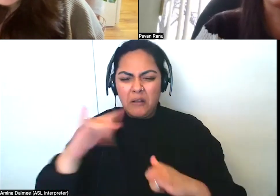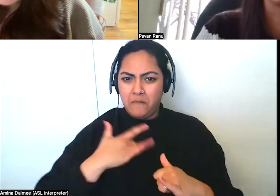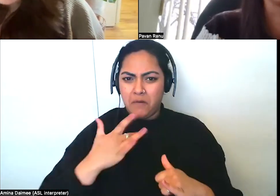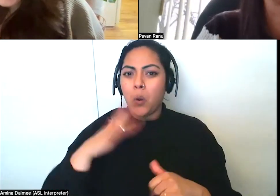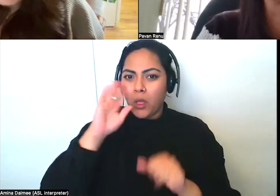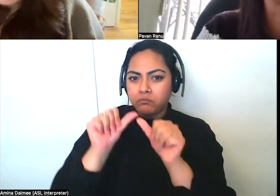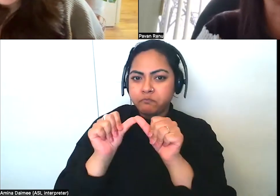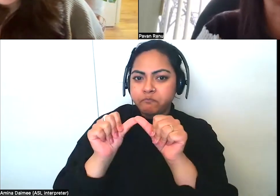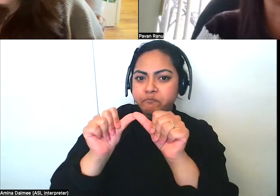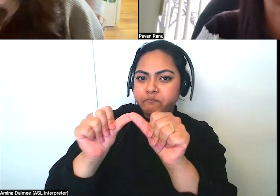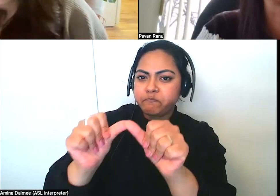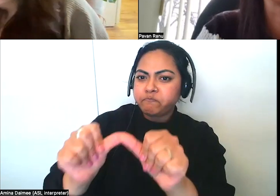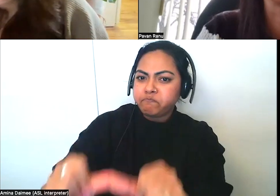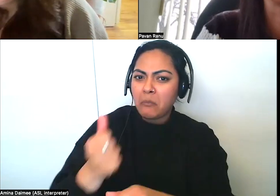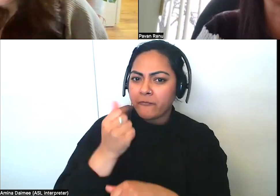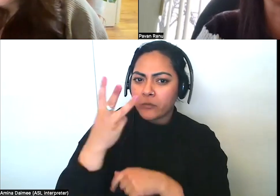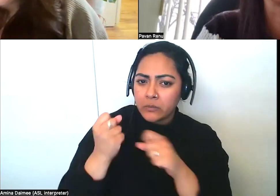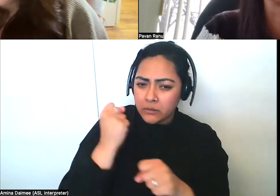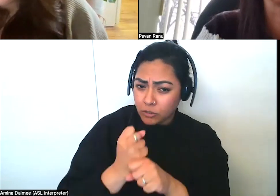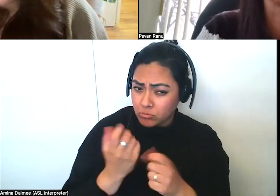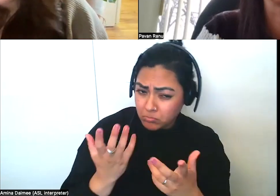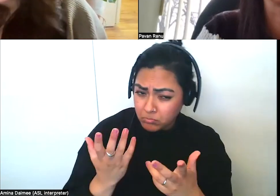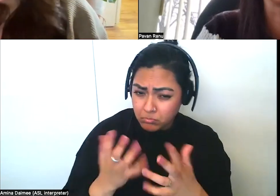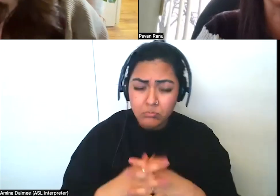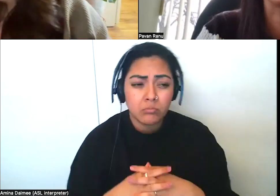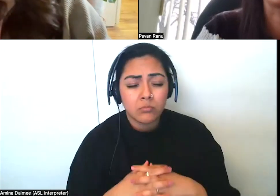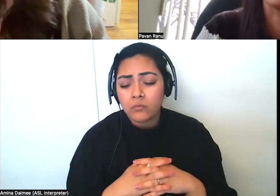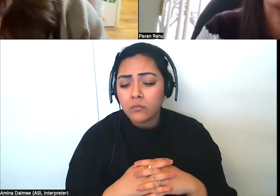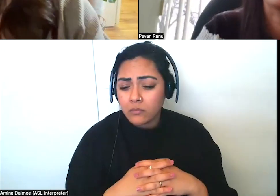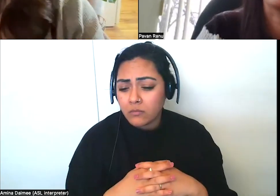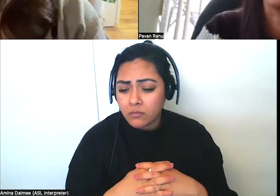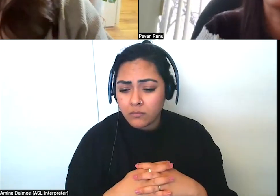That's tough. Pavan: That's a good question though.